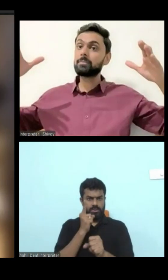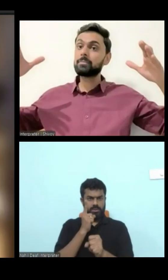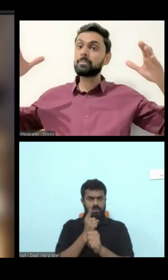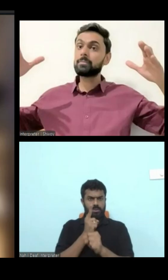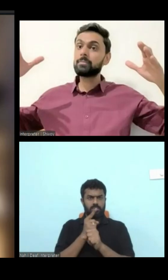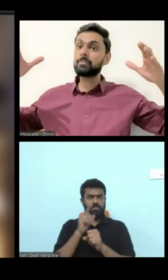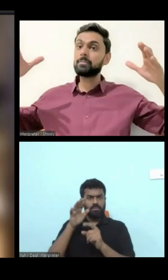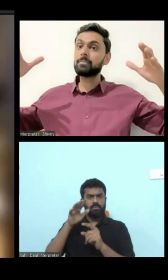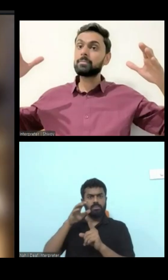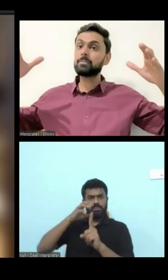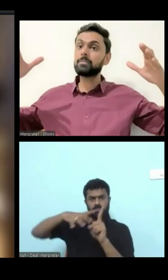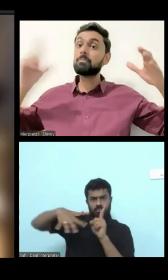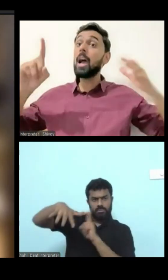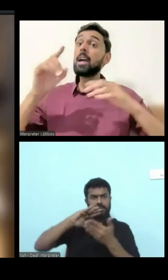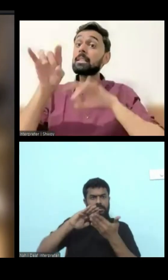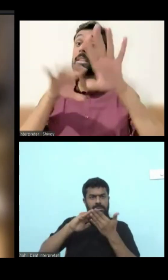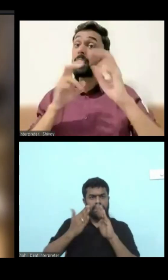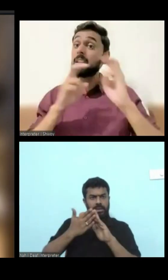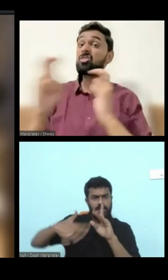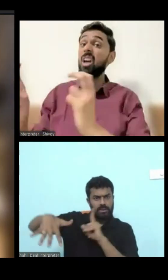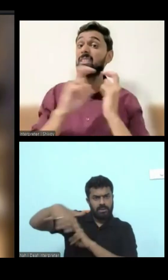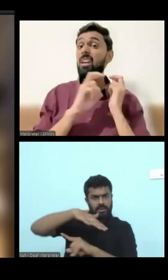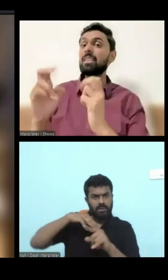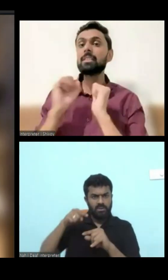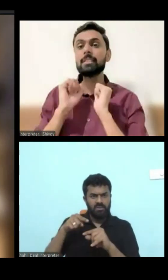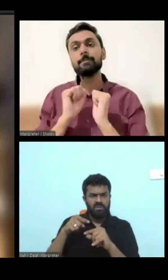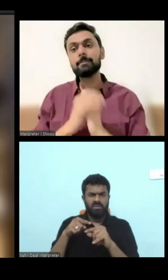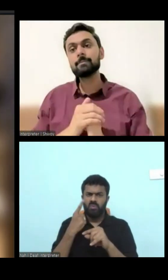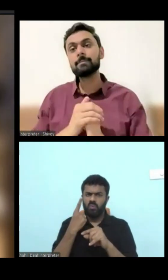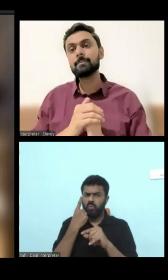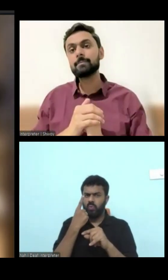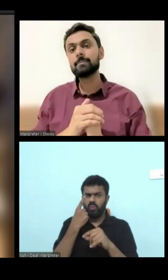So, how does a parent or how does a student get useful educational material?